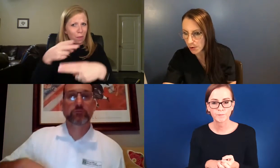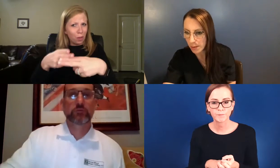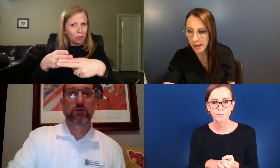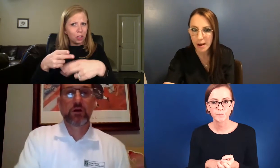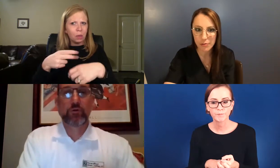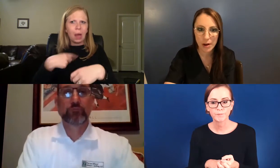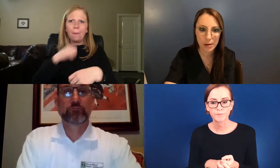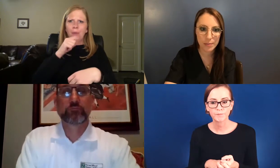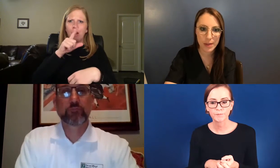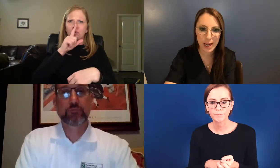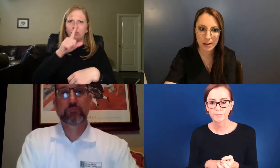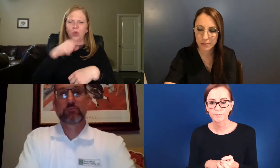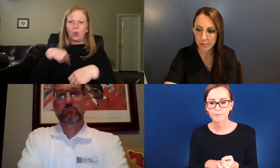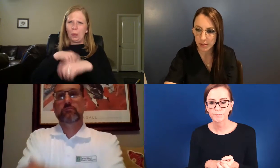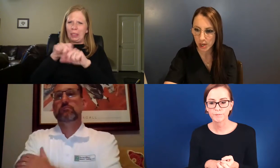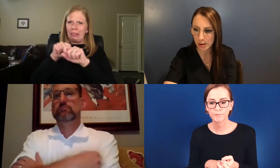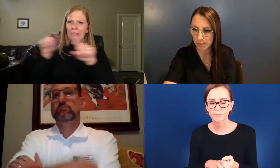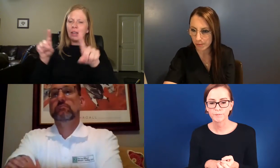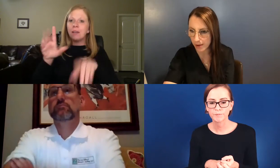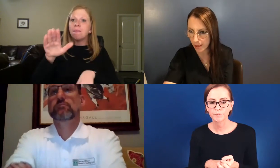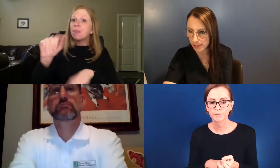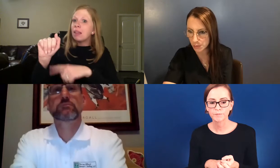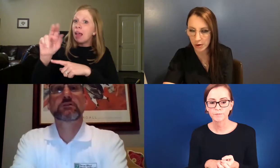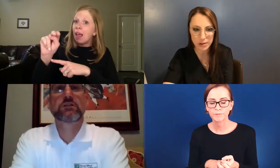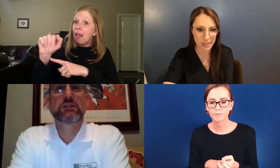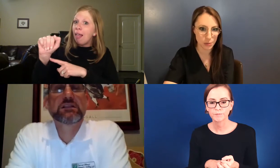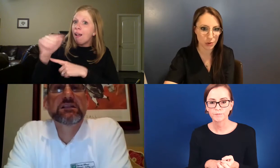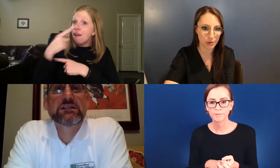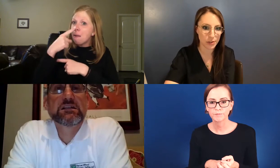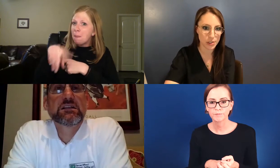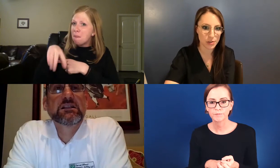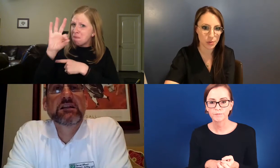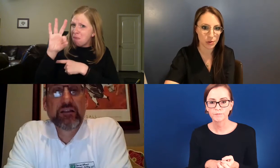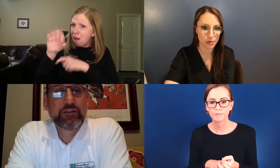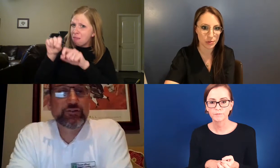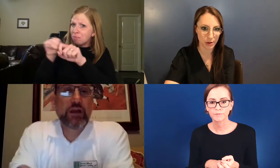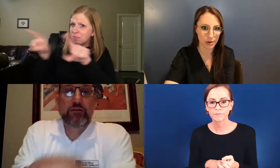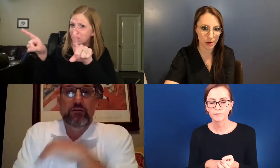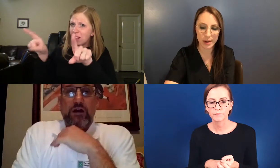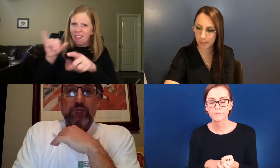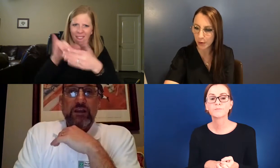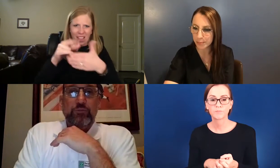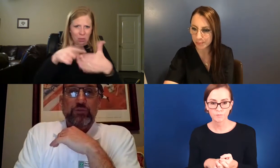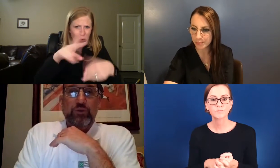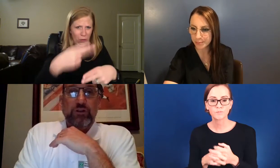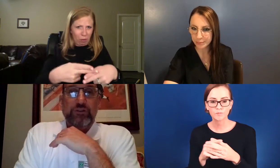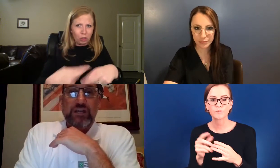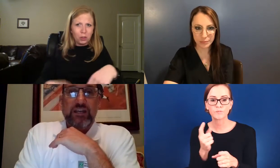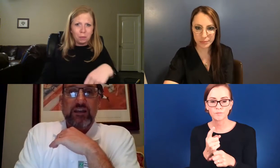So I'm gonna have Anna from the chat, find that as well, 'cause that's what you're referring to as well. That's right, I might can put it in the chat again,